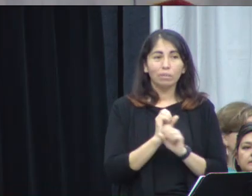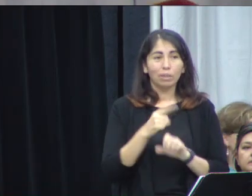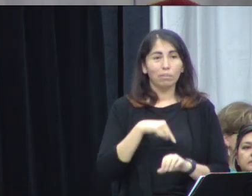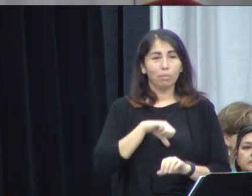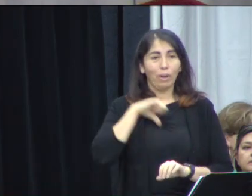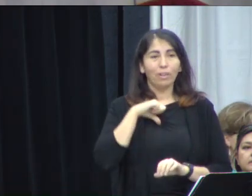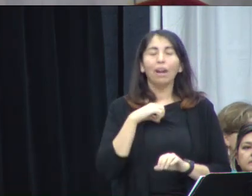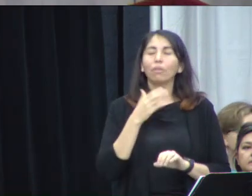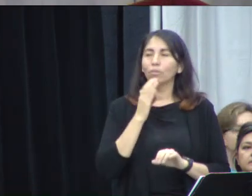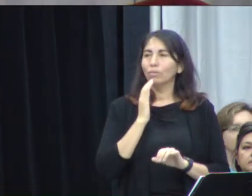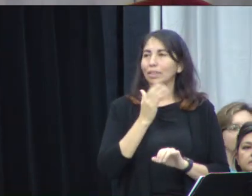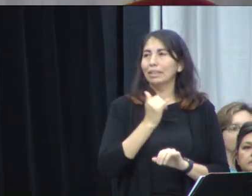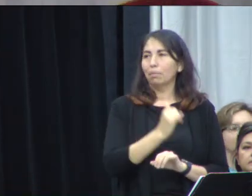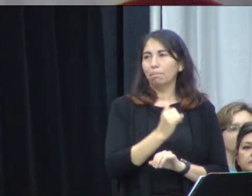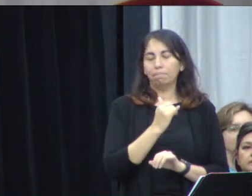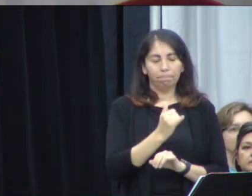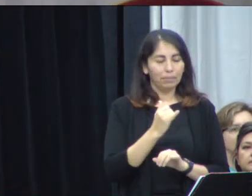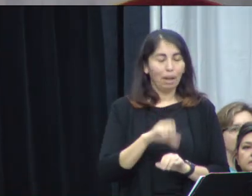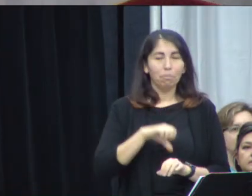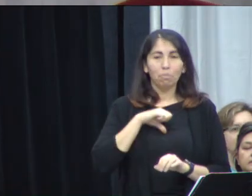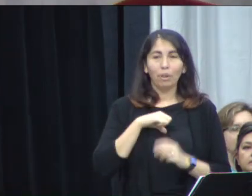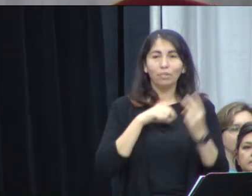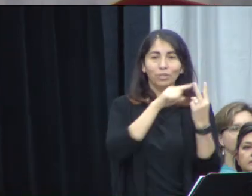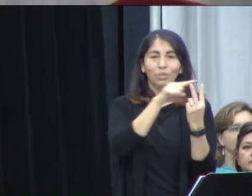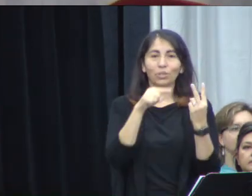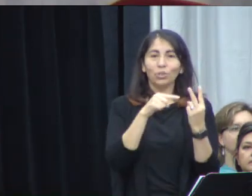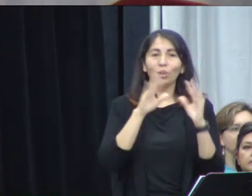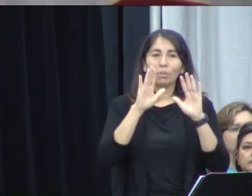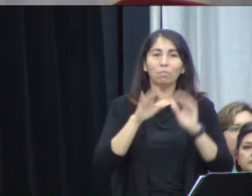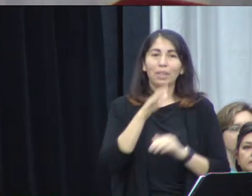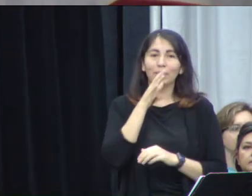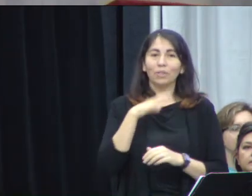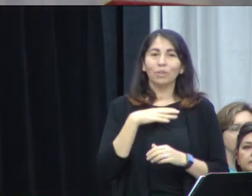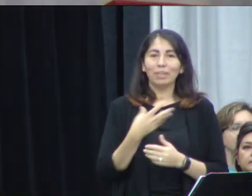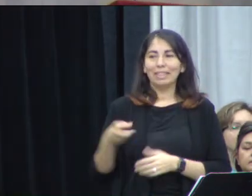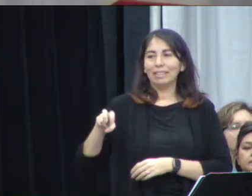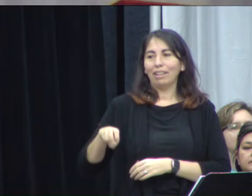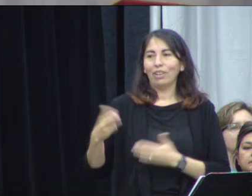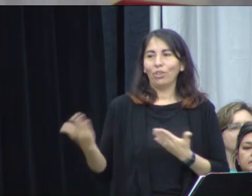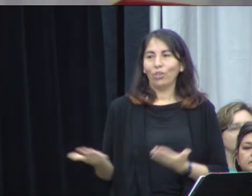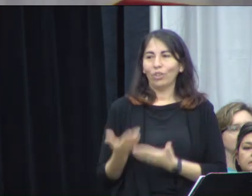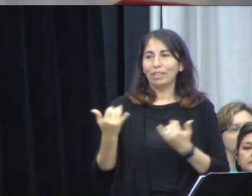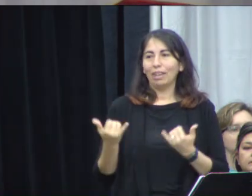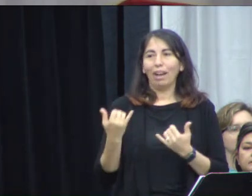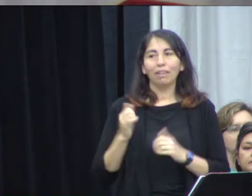I am proud of these two amazing ladies who sit up here with me today. We have all worked hard to earn our spot